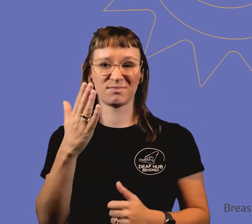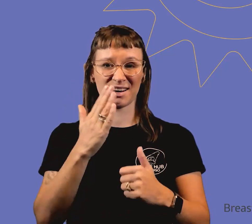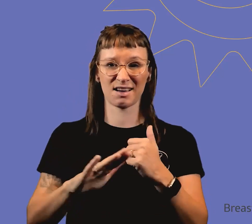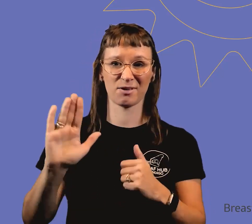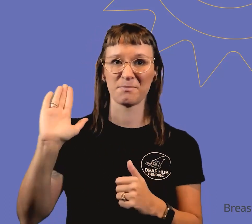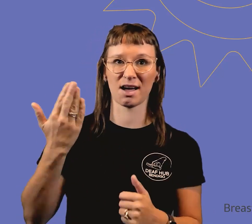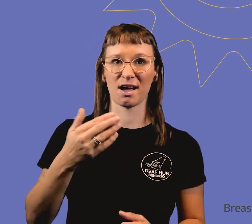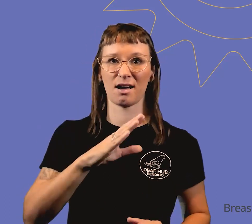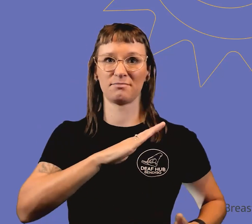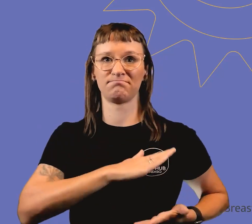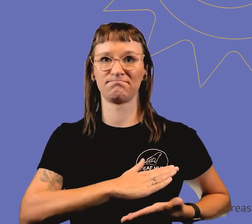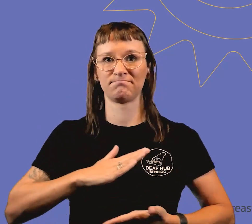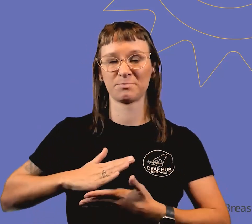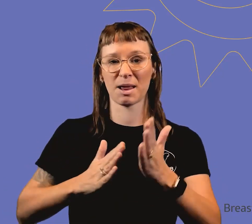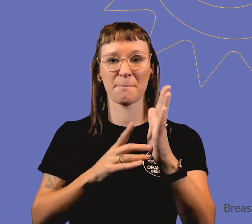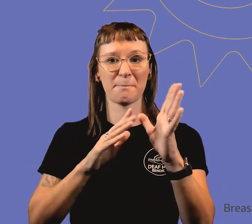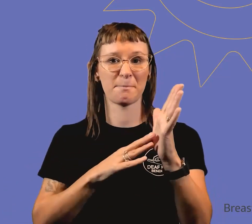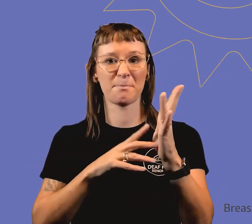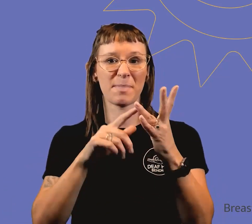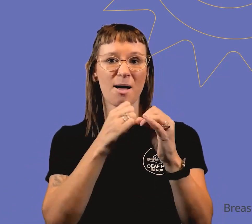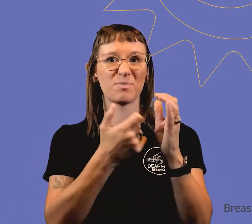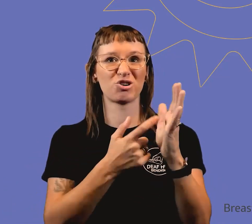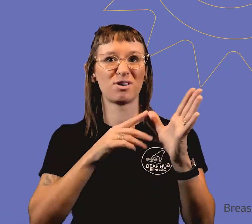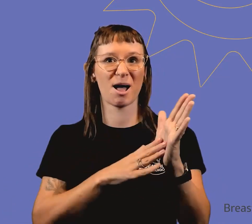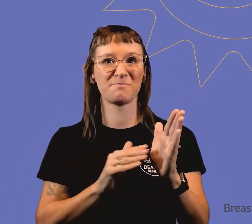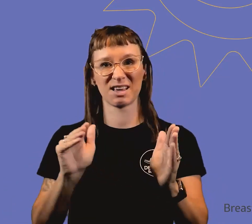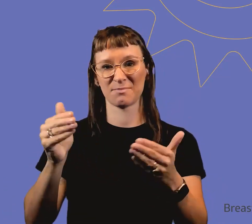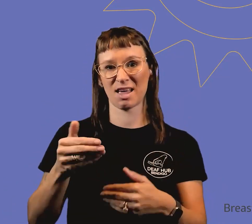had a mammogram compared to 10.4% of heterosexual women.